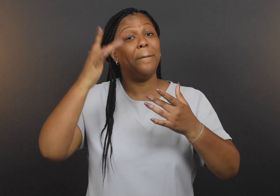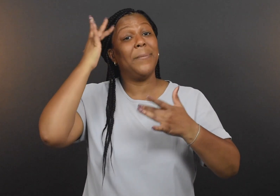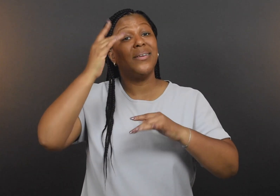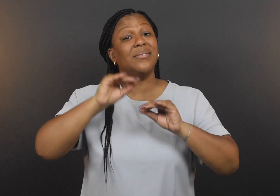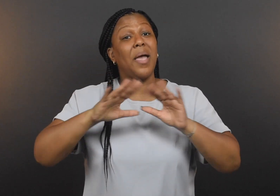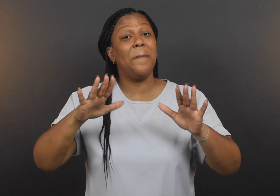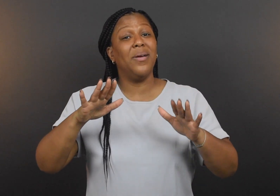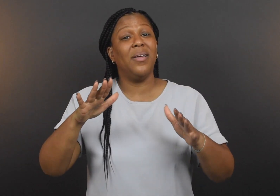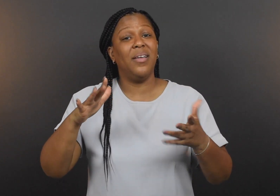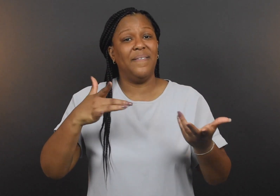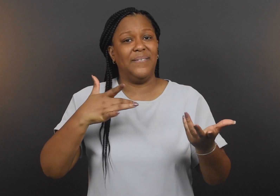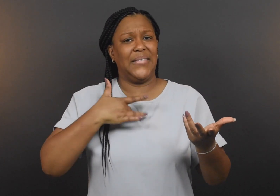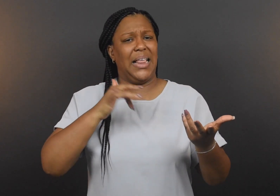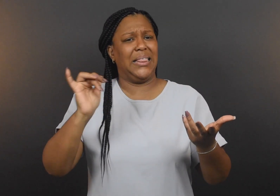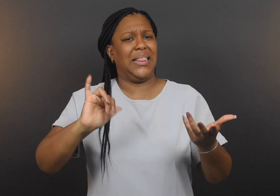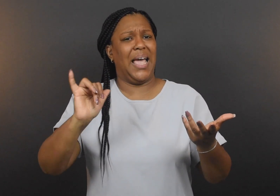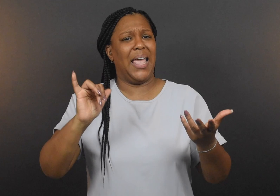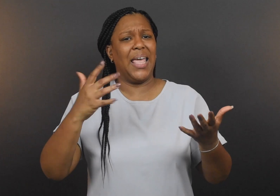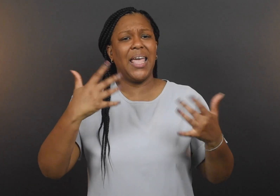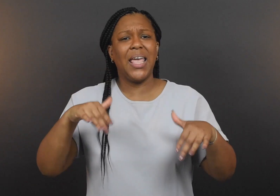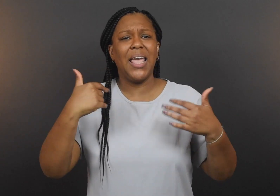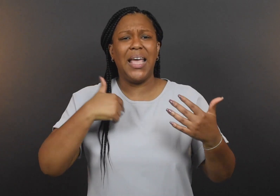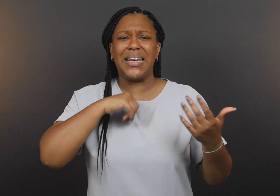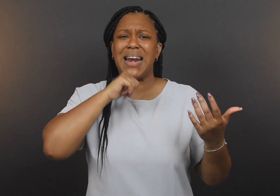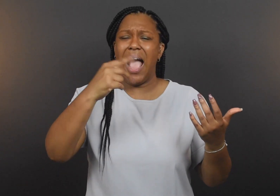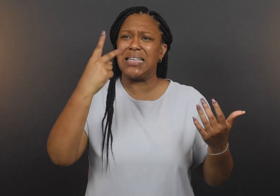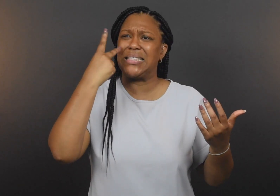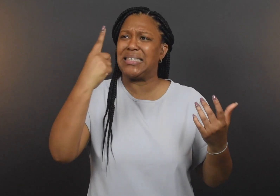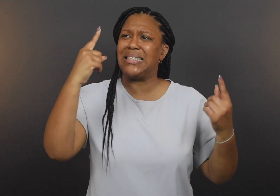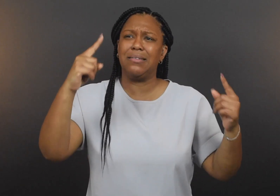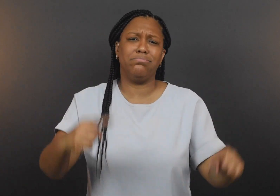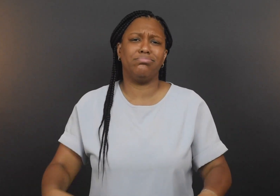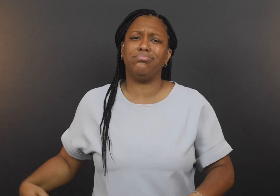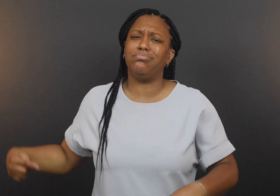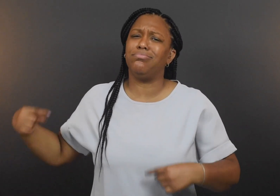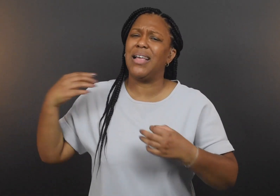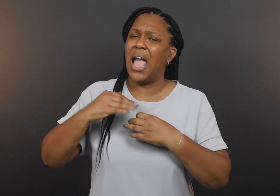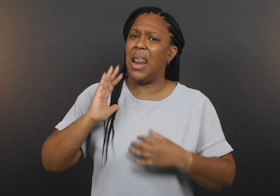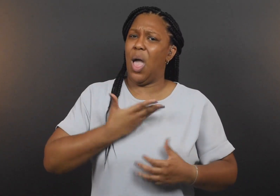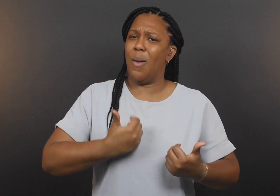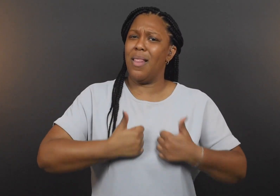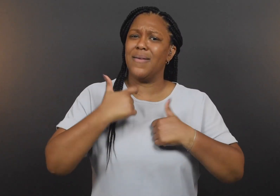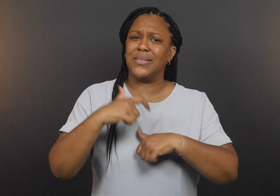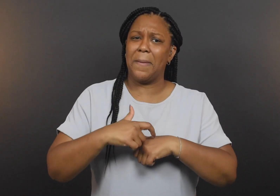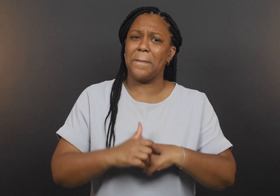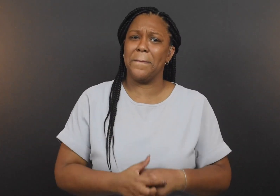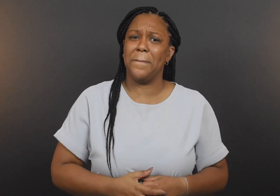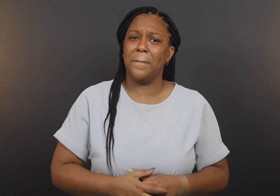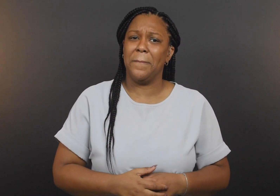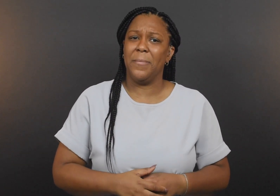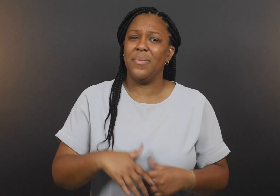“This is a pandemic the likes of which we have not seen in our lifetimes,” Dale says.